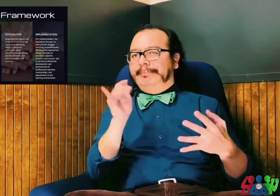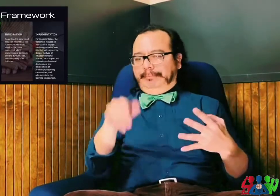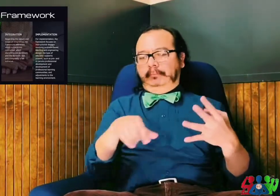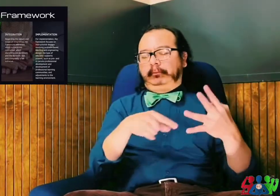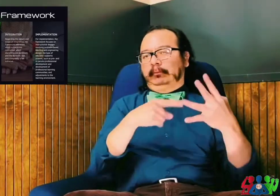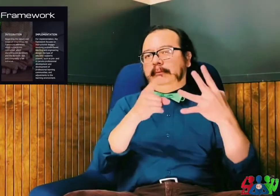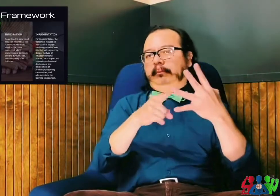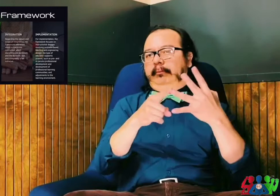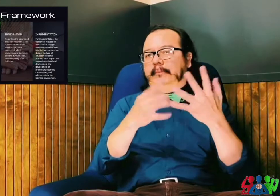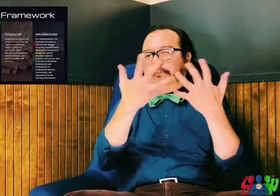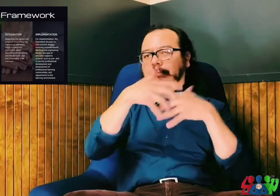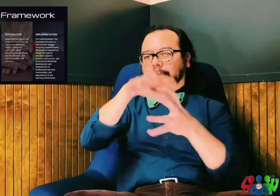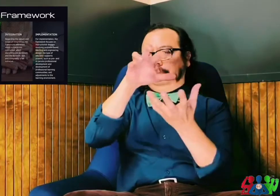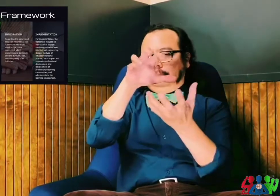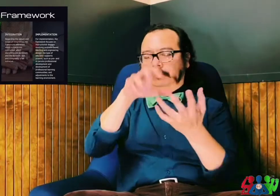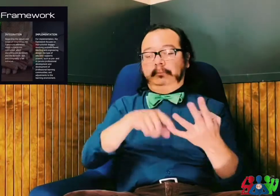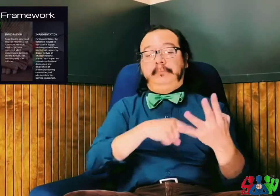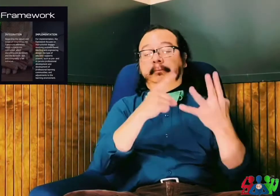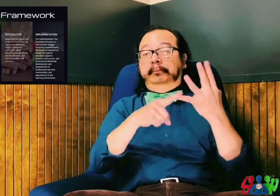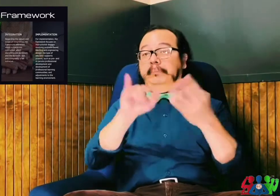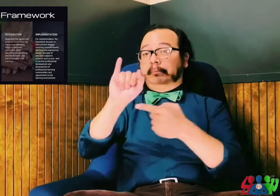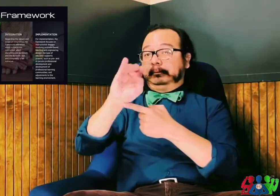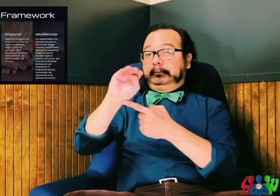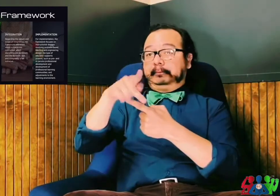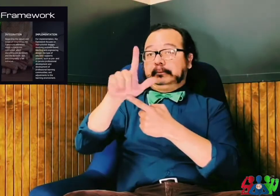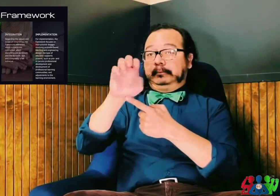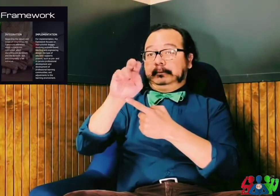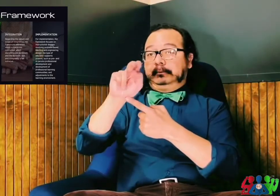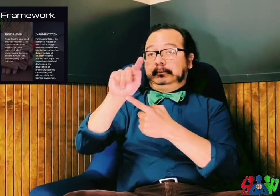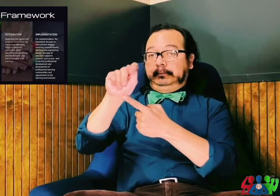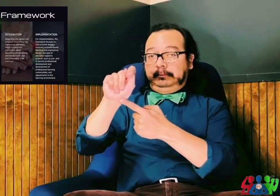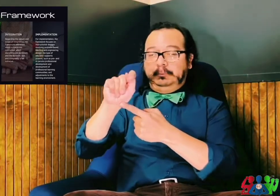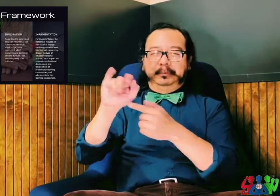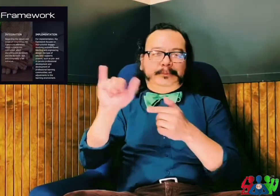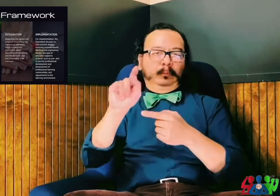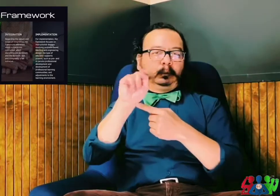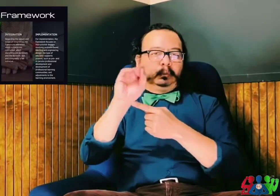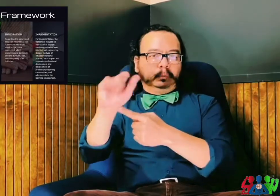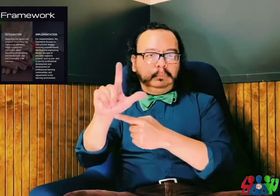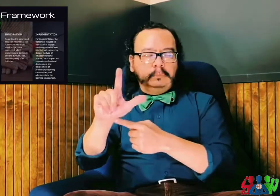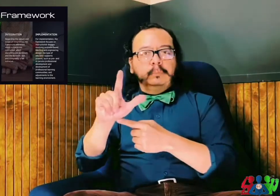The nature and scope of Integration as it is. Implementation: